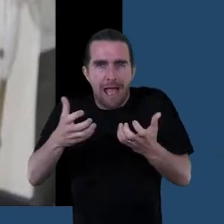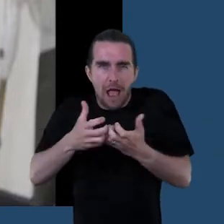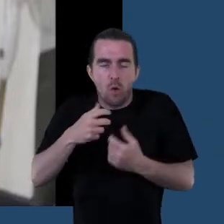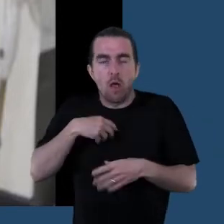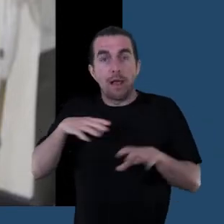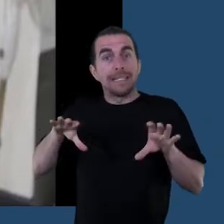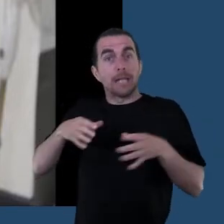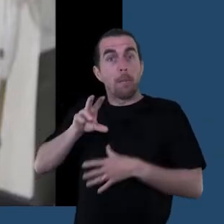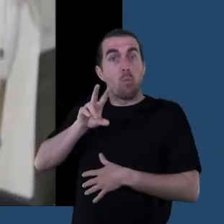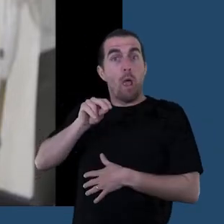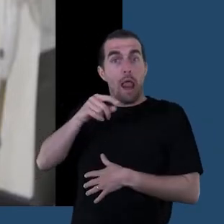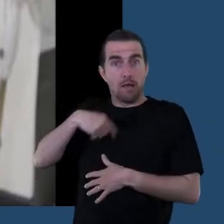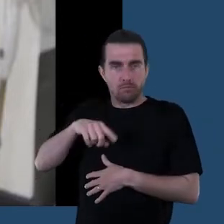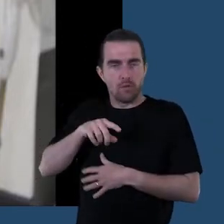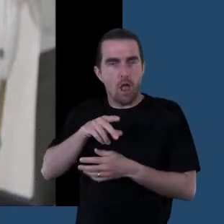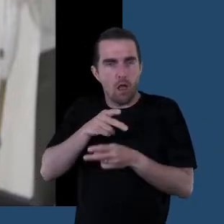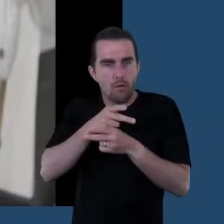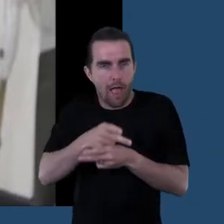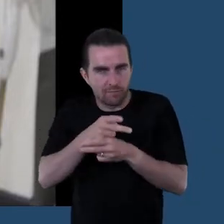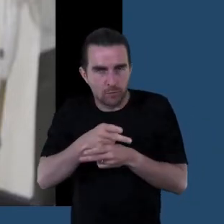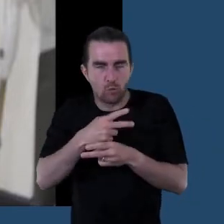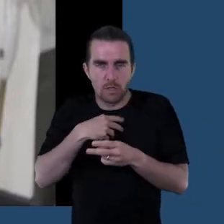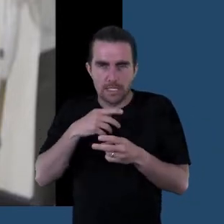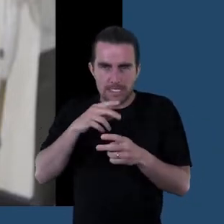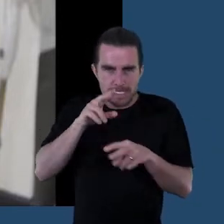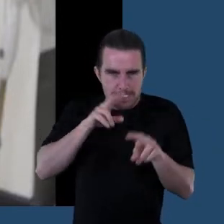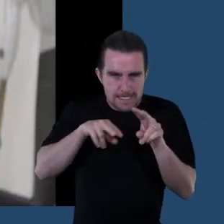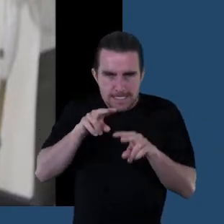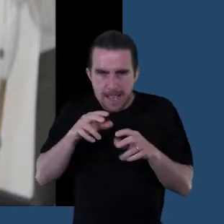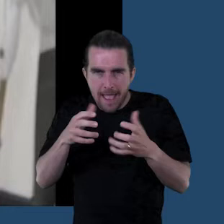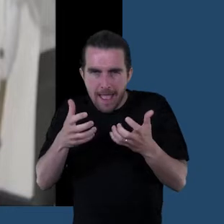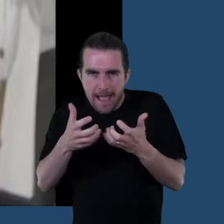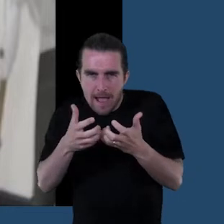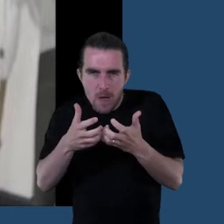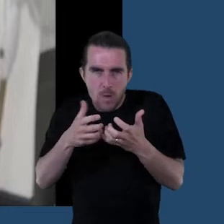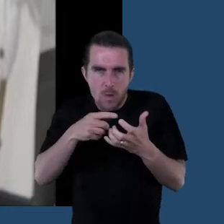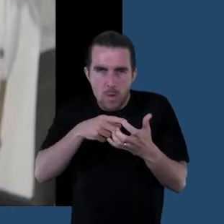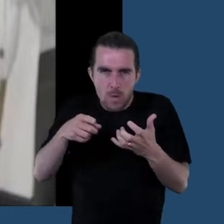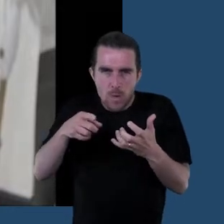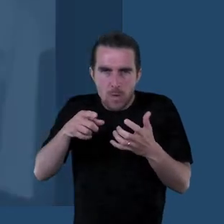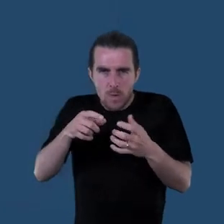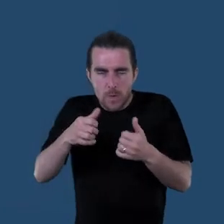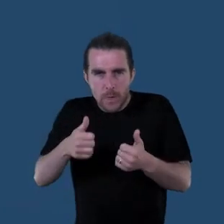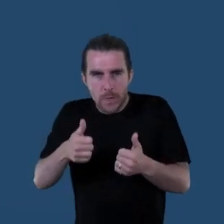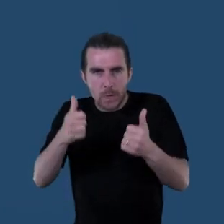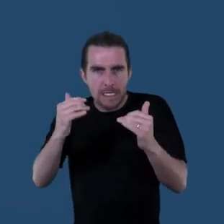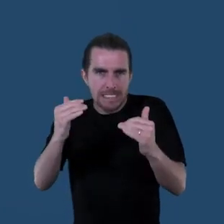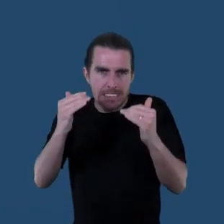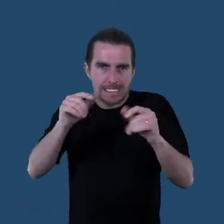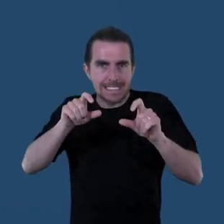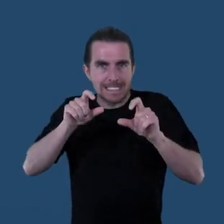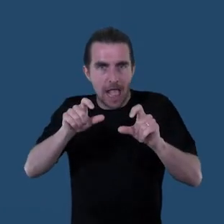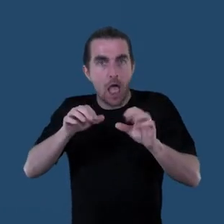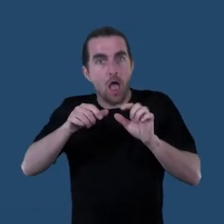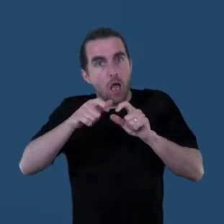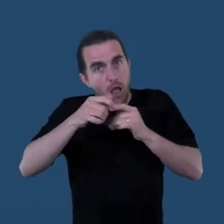and we just look after those collections when we study them and we make sure that they're in tip-top condition to be able to be used.